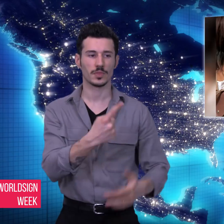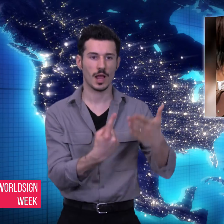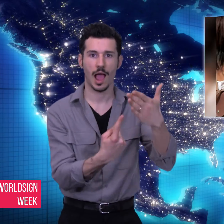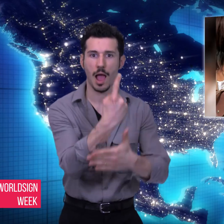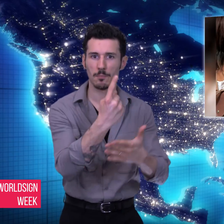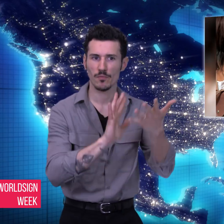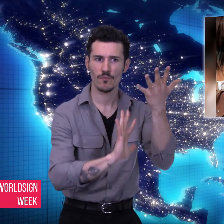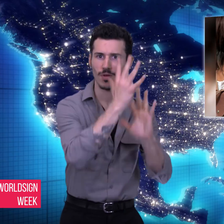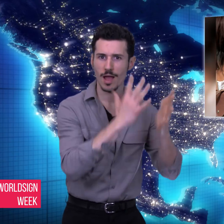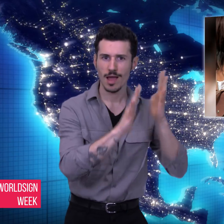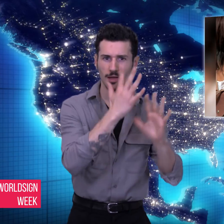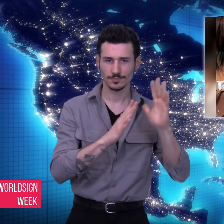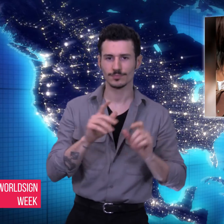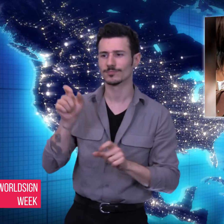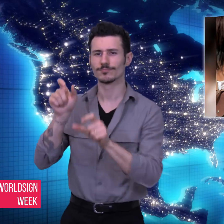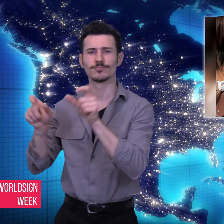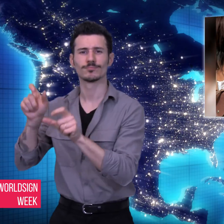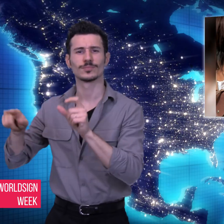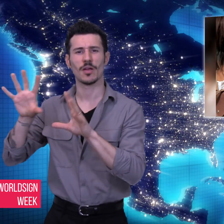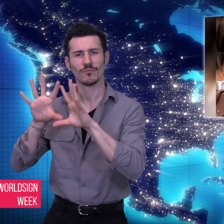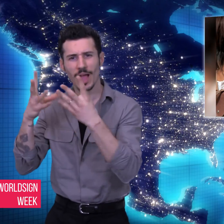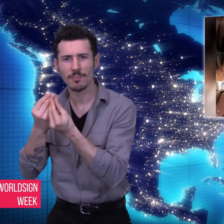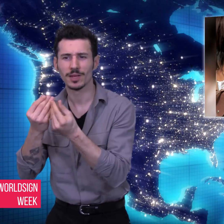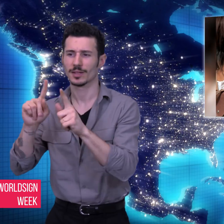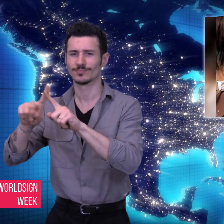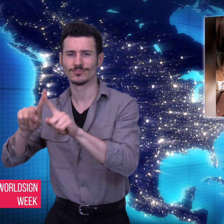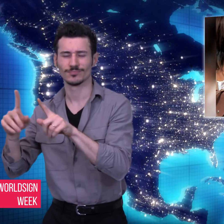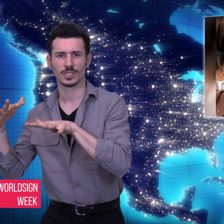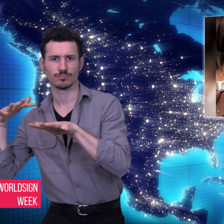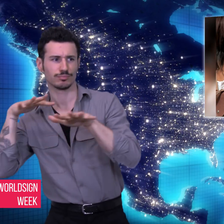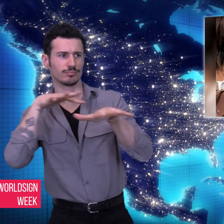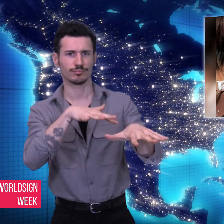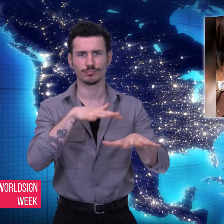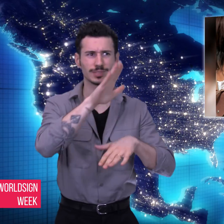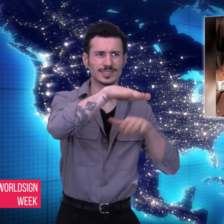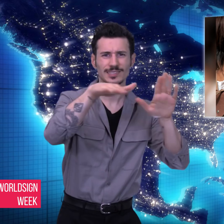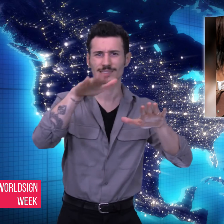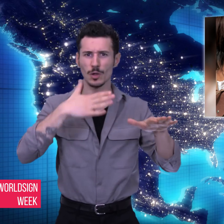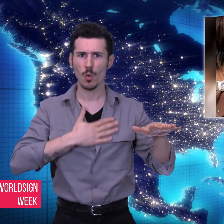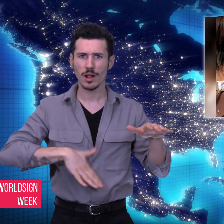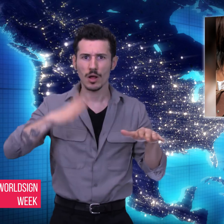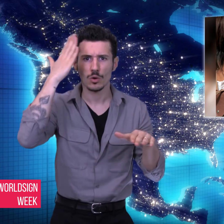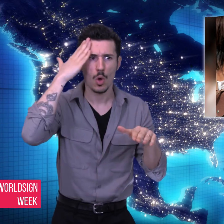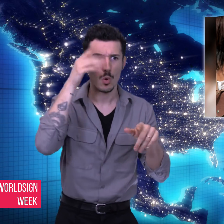Upon getting news of the fire, relatives gathered